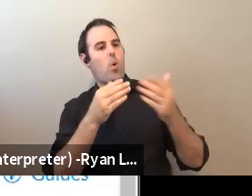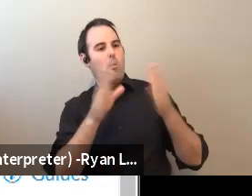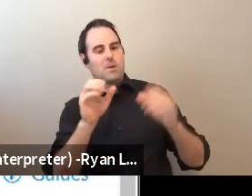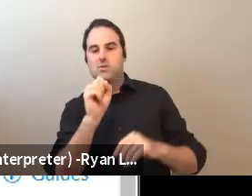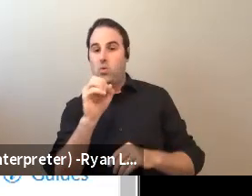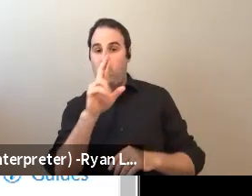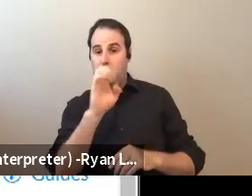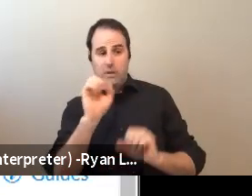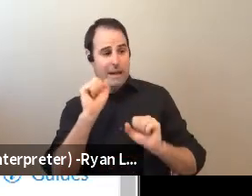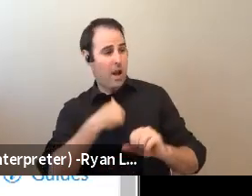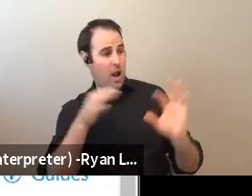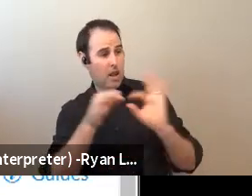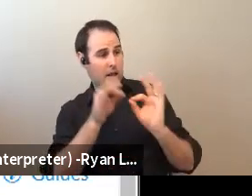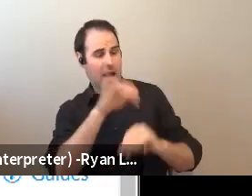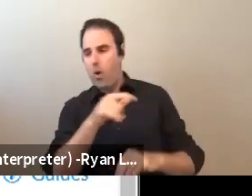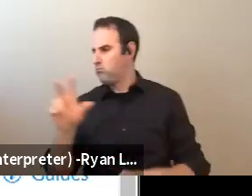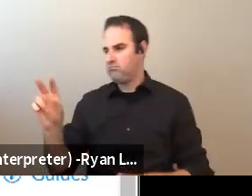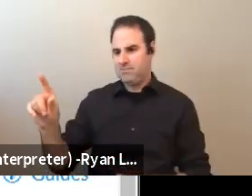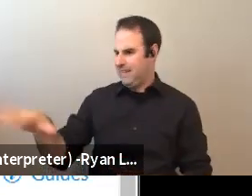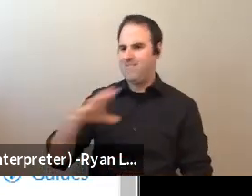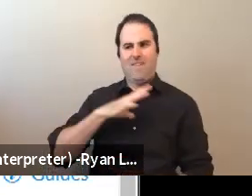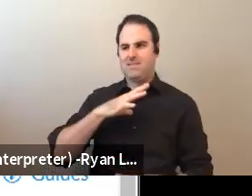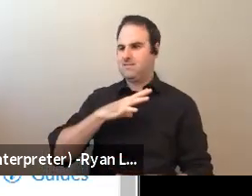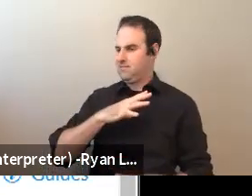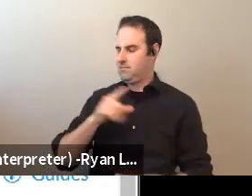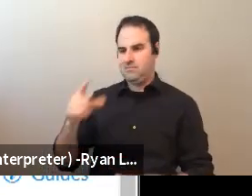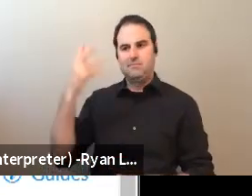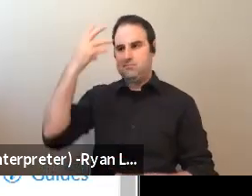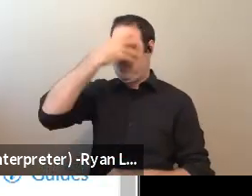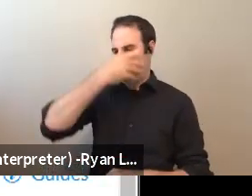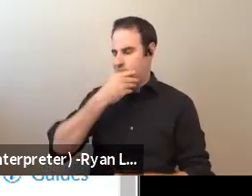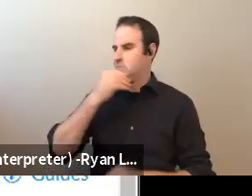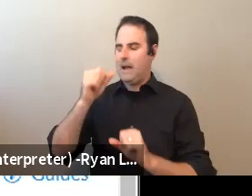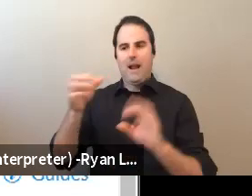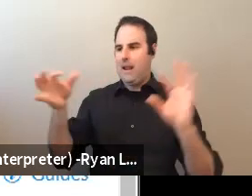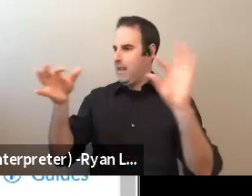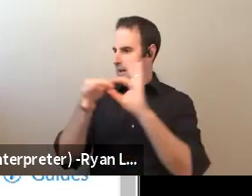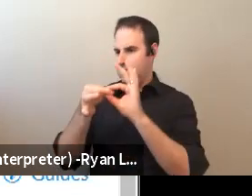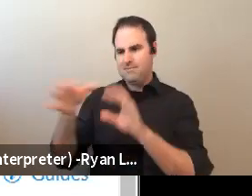Sally Potter: Nope, nope, nope, that's that that's the the beauty of it. You can leave a link, link, link all you want.